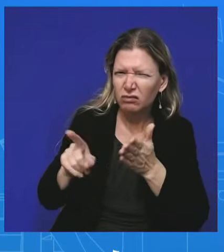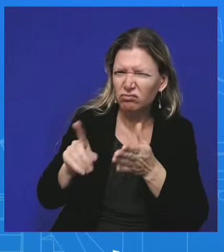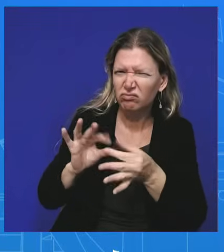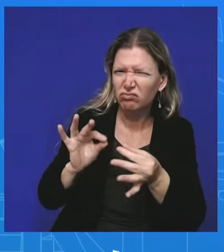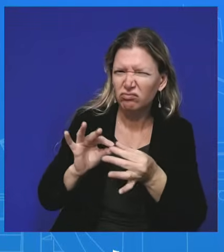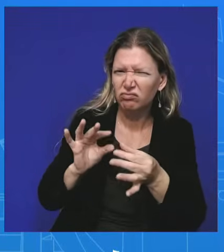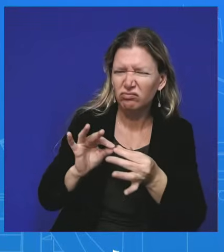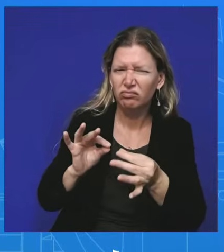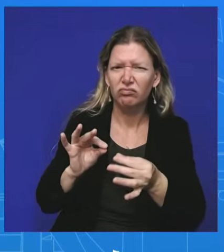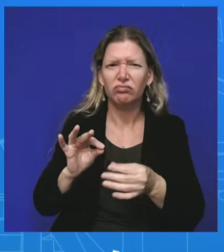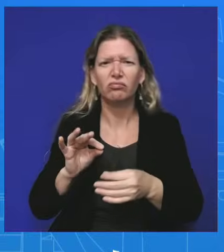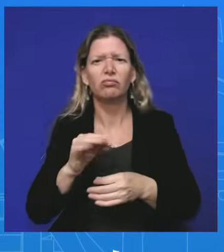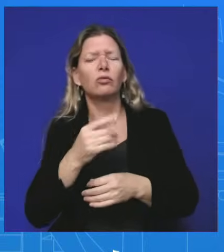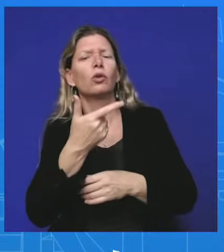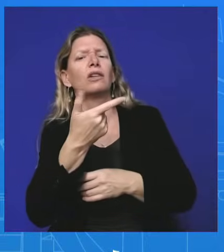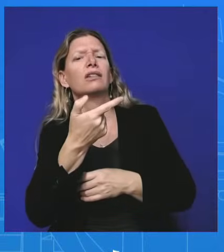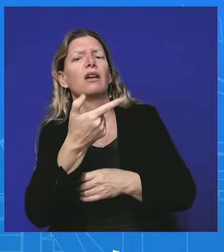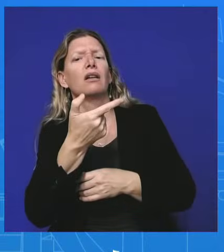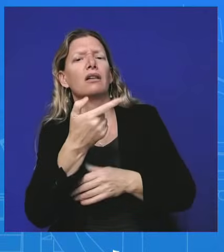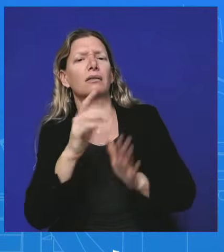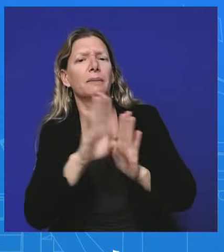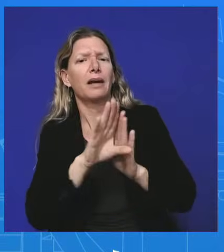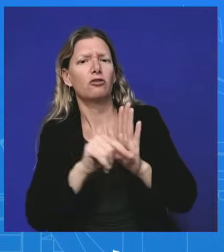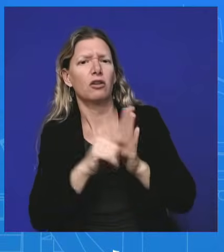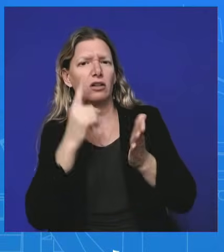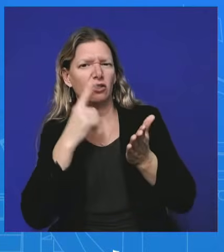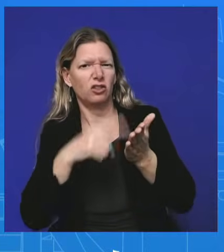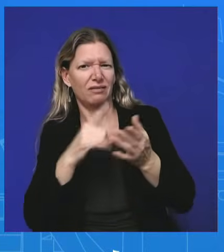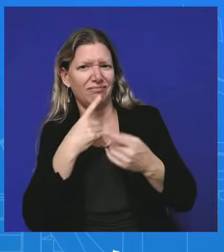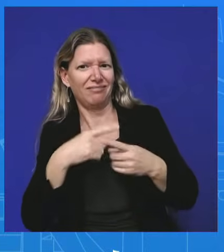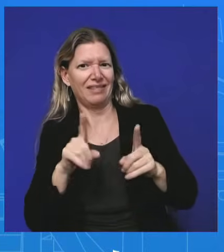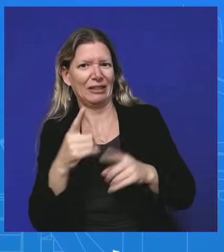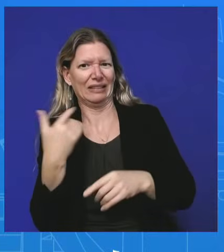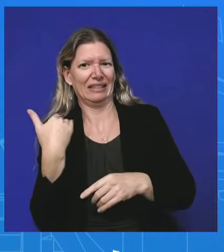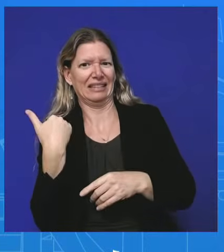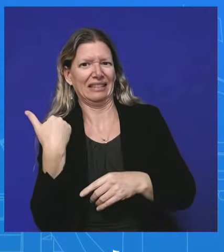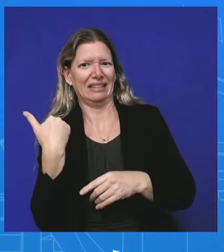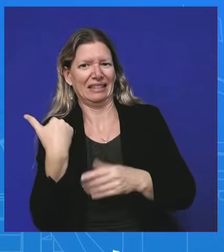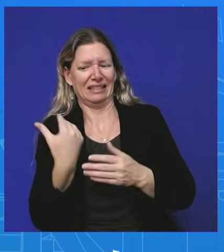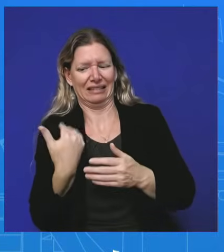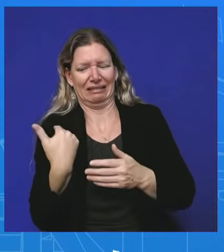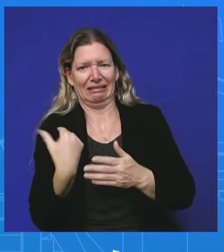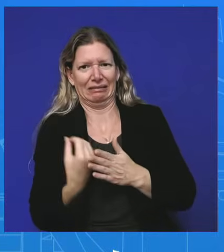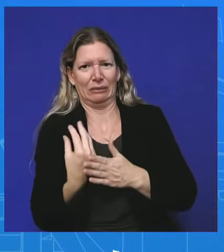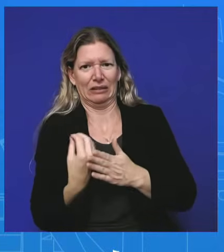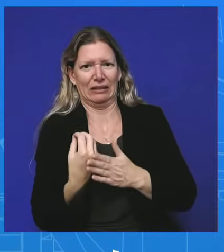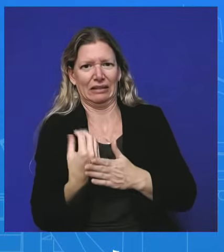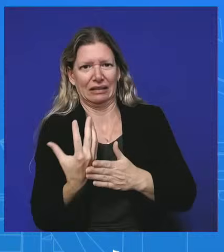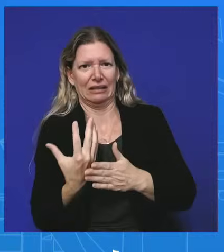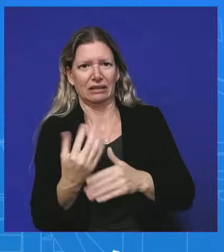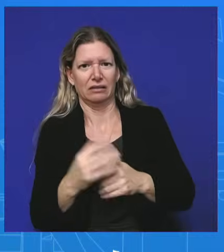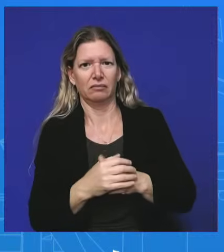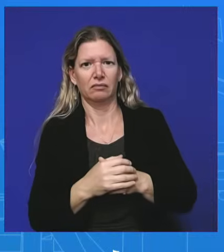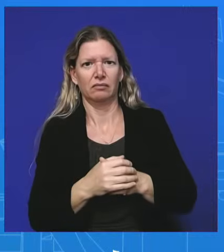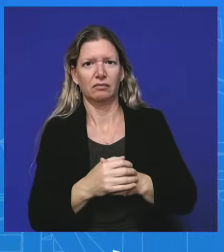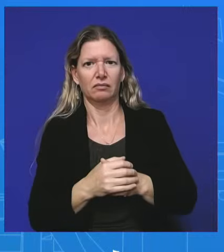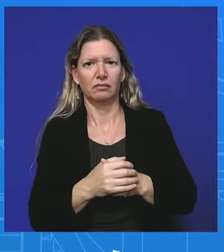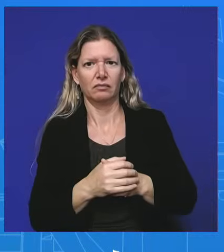The Press: -- they were announced earlier this spring. Expa- -- licenses of private -- private gun sales -- Ms. Jean-Pierre: So --